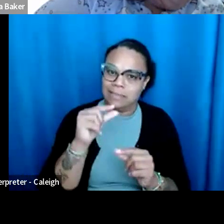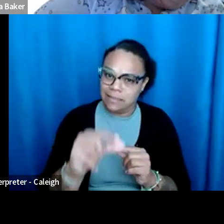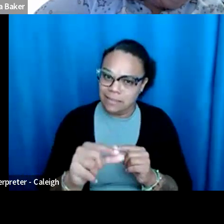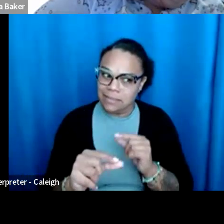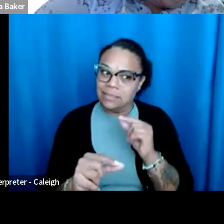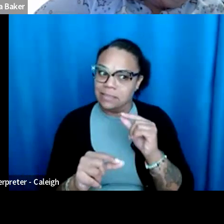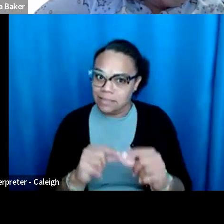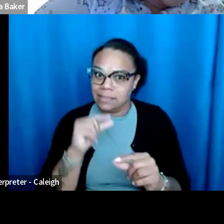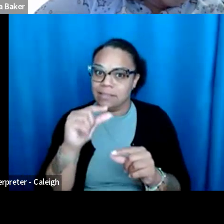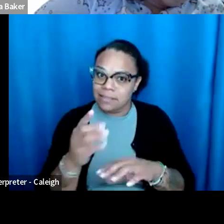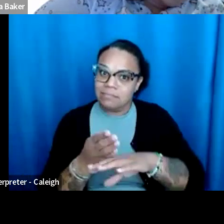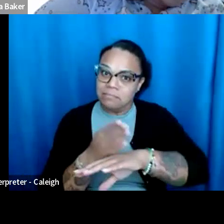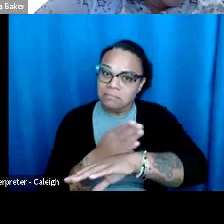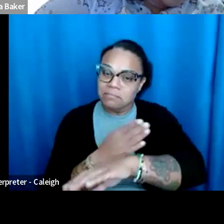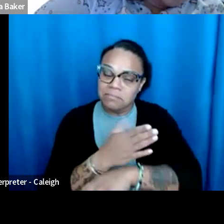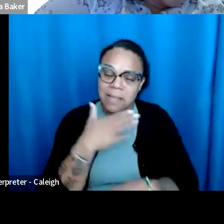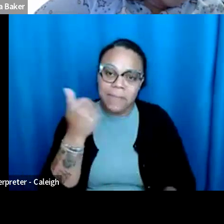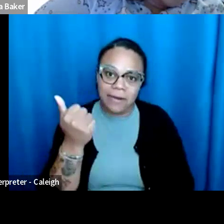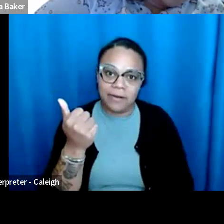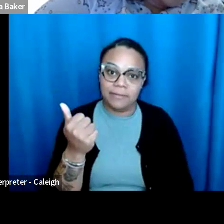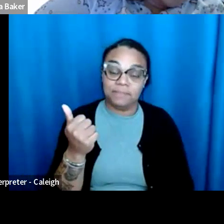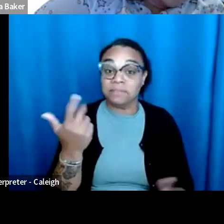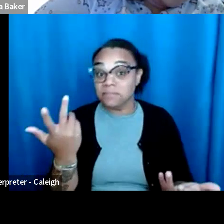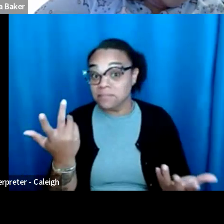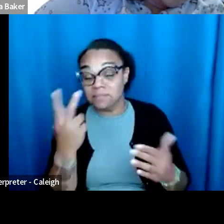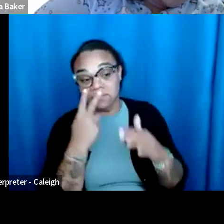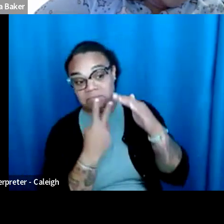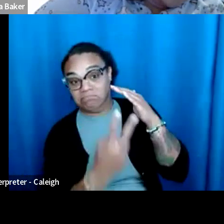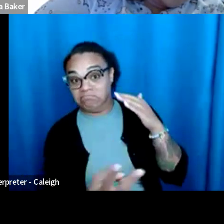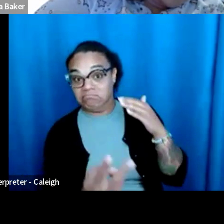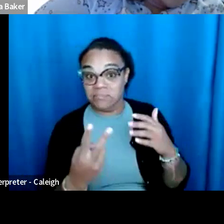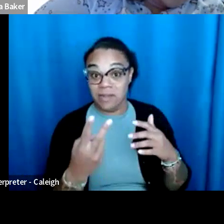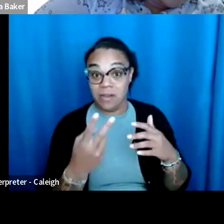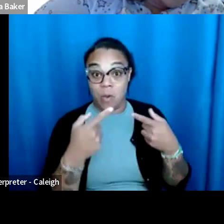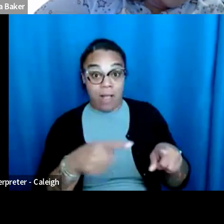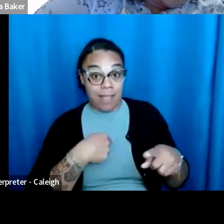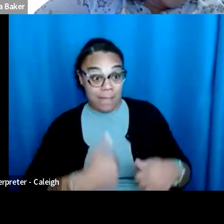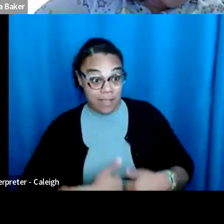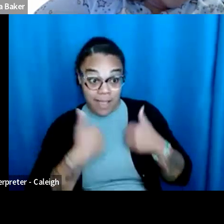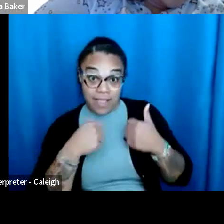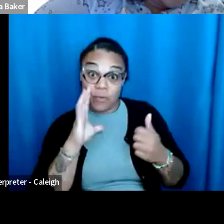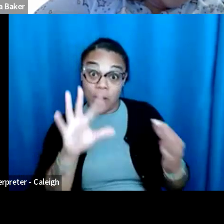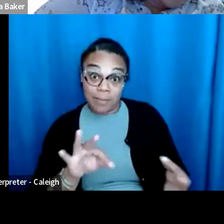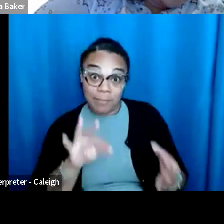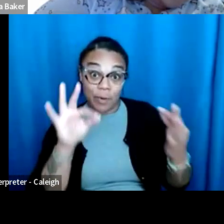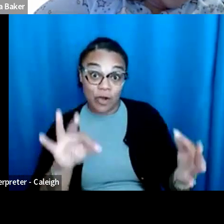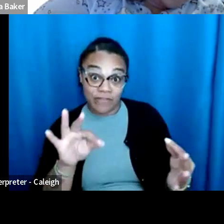I don't know in my lifetime whether it'll be perfect ever, but it makes me feel better